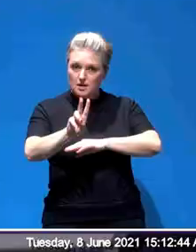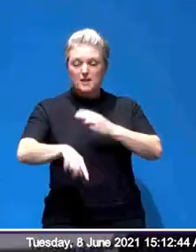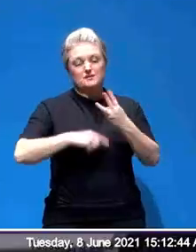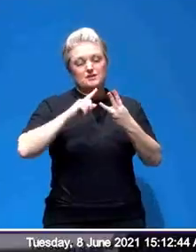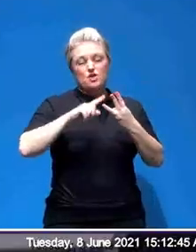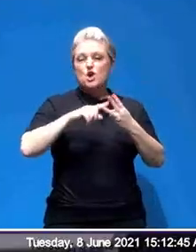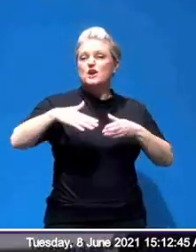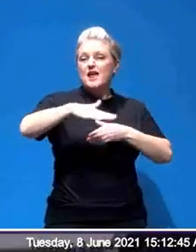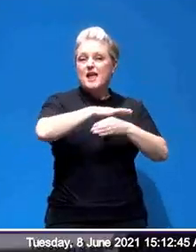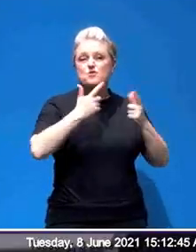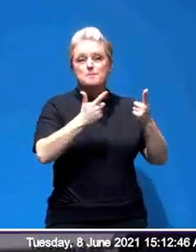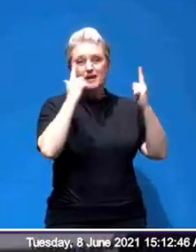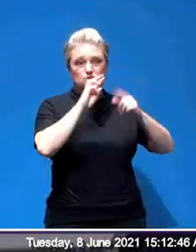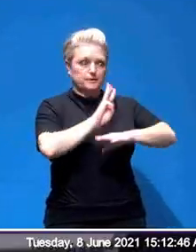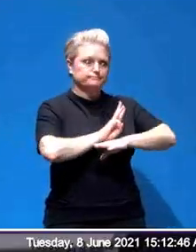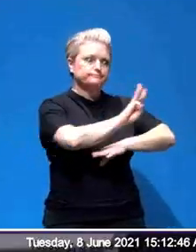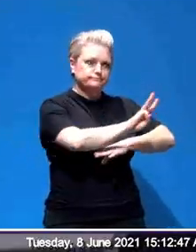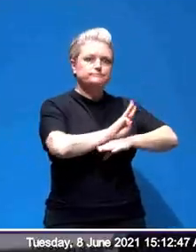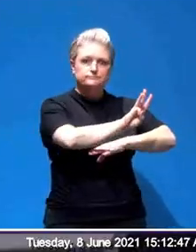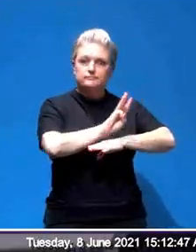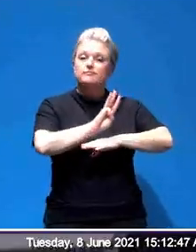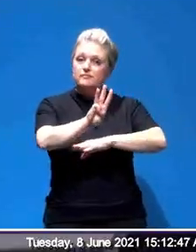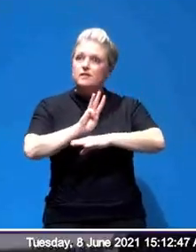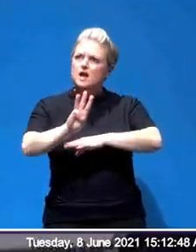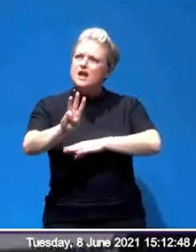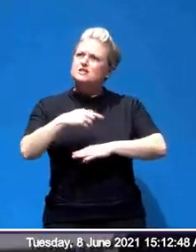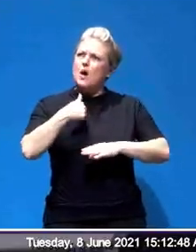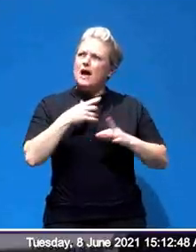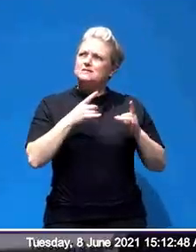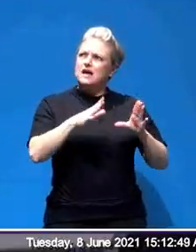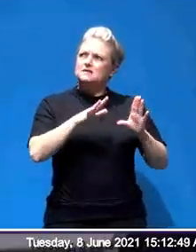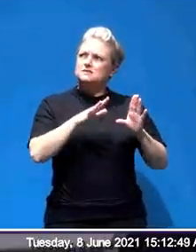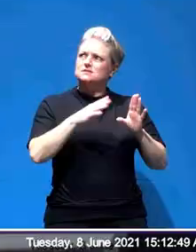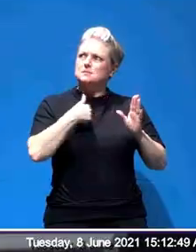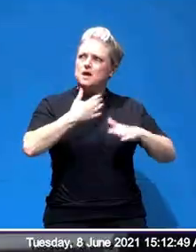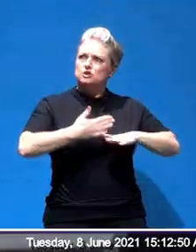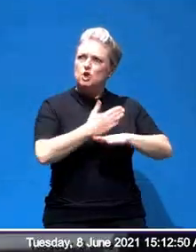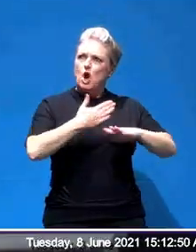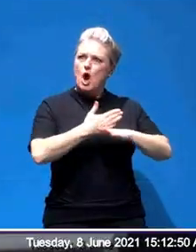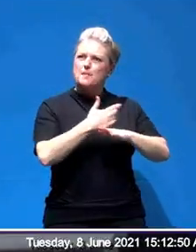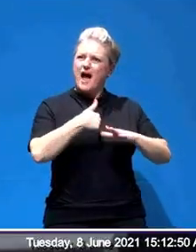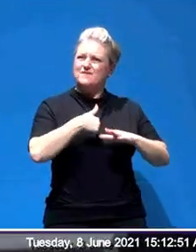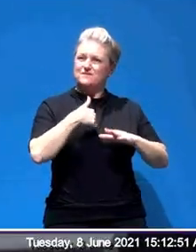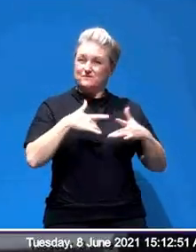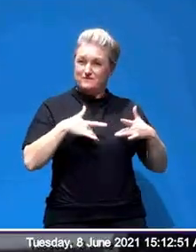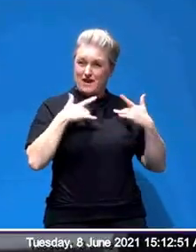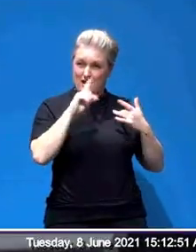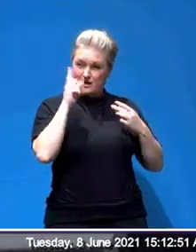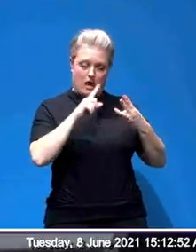So since being in the role, I've probably visited all of the houses, I'm on my probably third round at this stage.